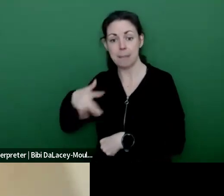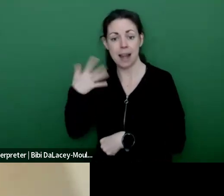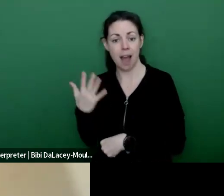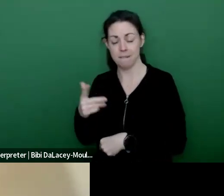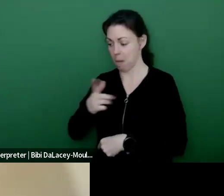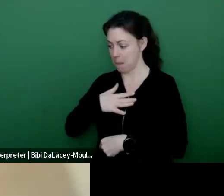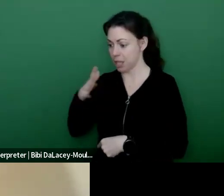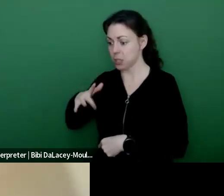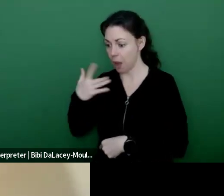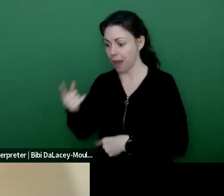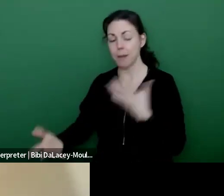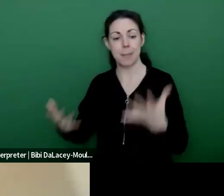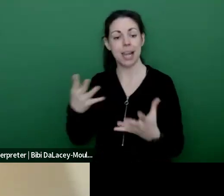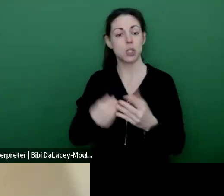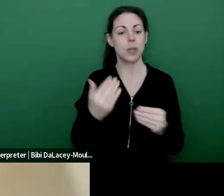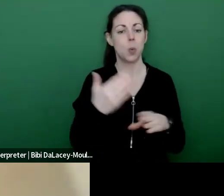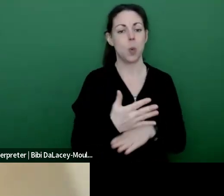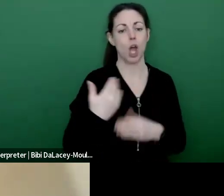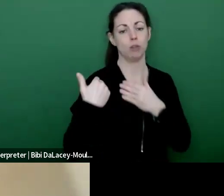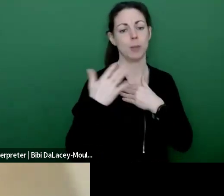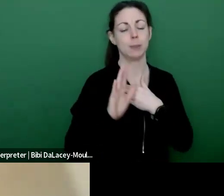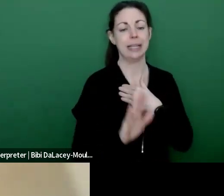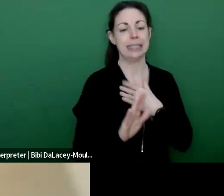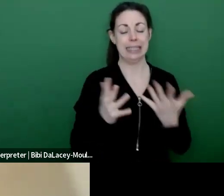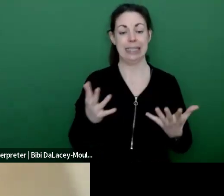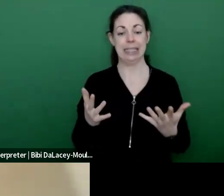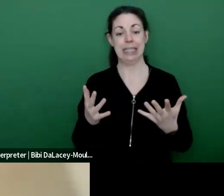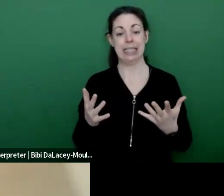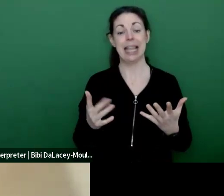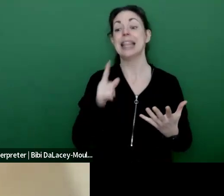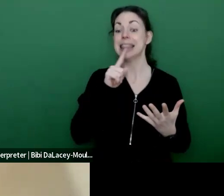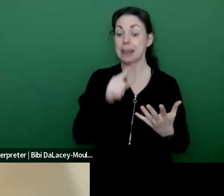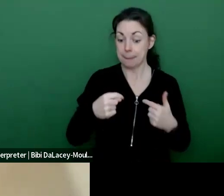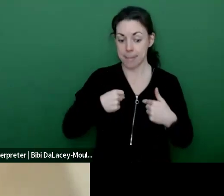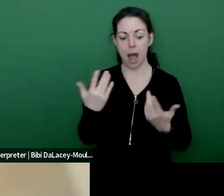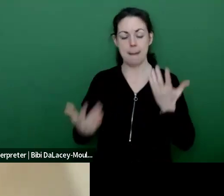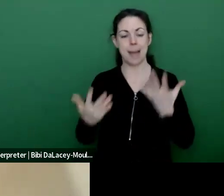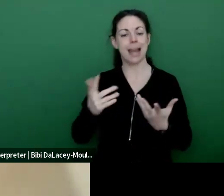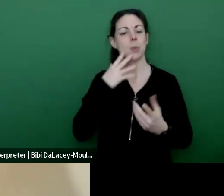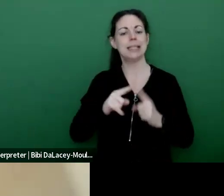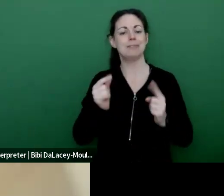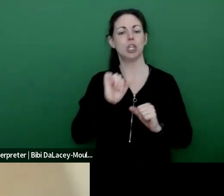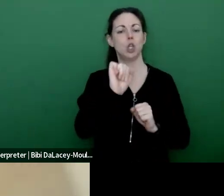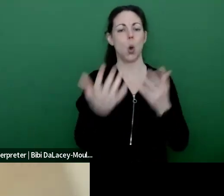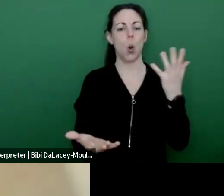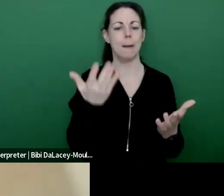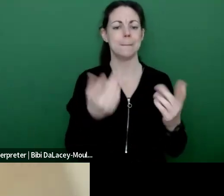different for everybody else, and the reason behind why you want that might look different. But I would say that that's a real starting place.